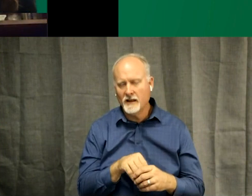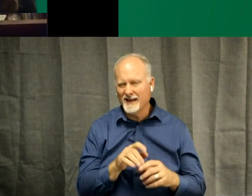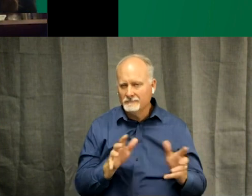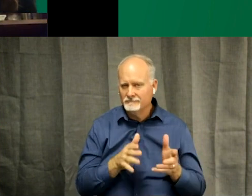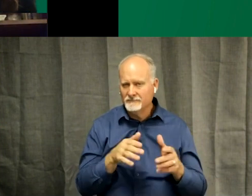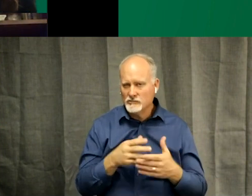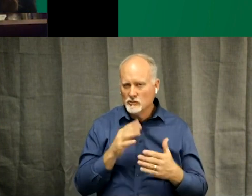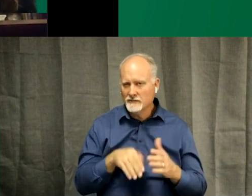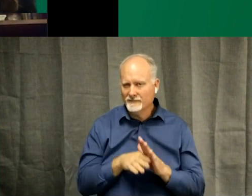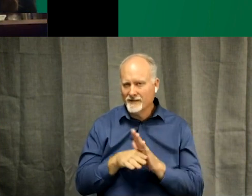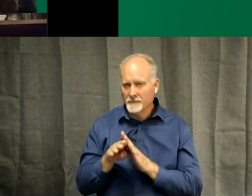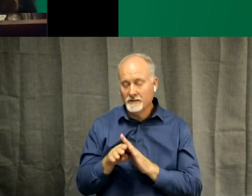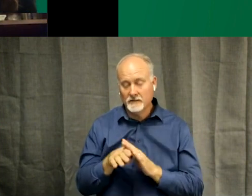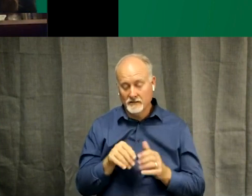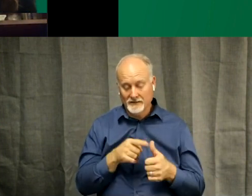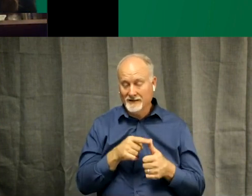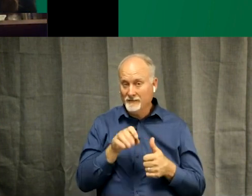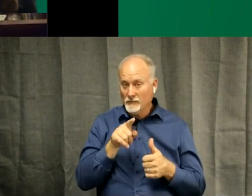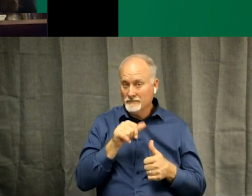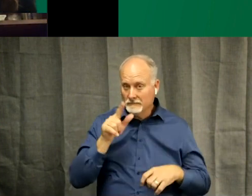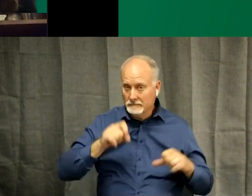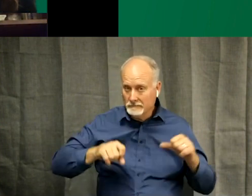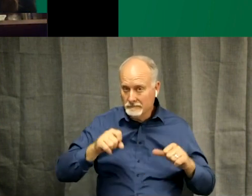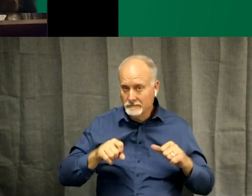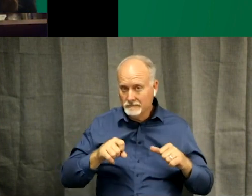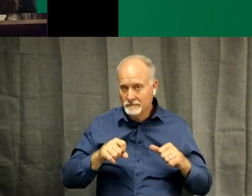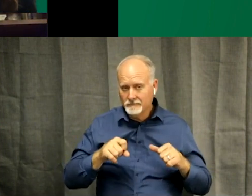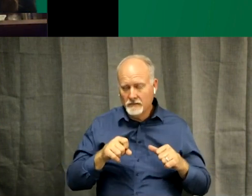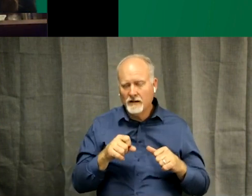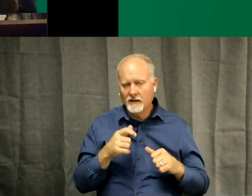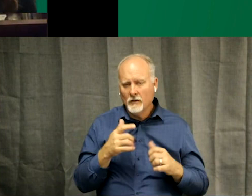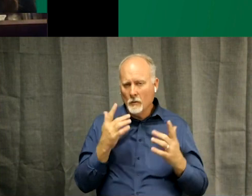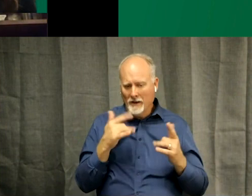but first if you're still unsure i want to highlight why this virtual town hall meeting